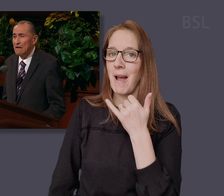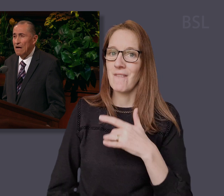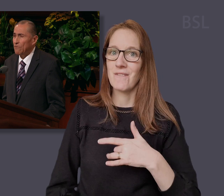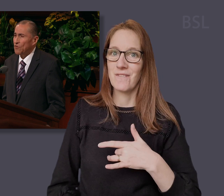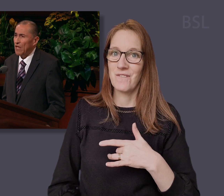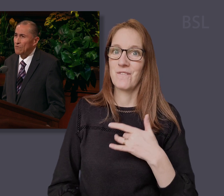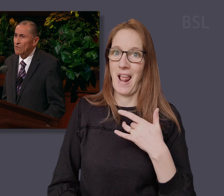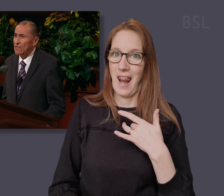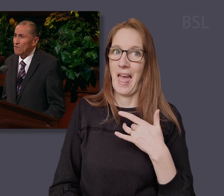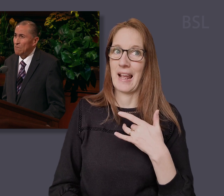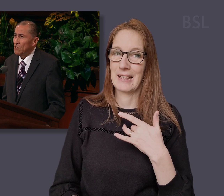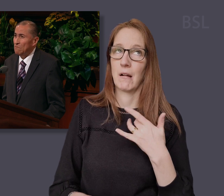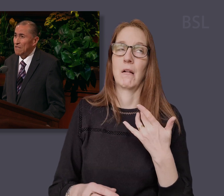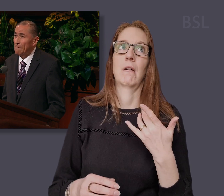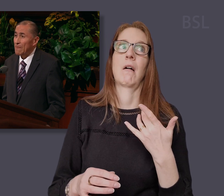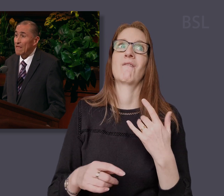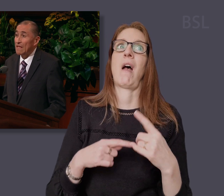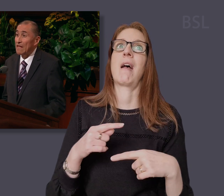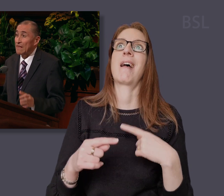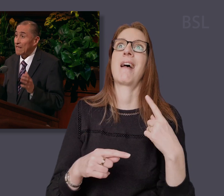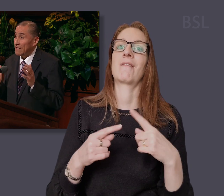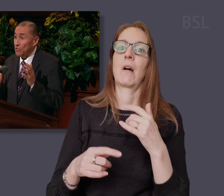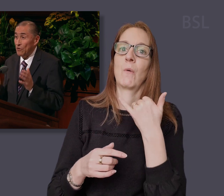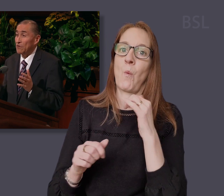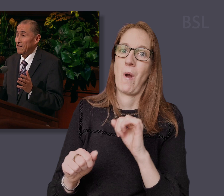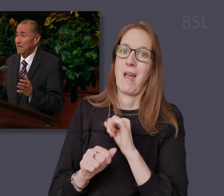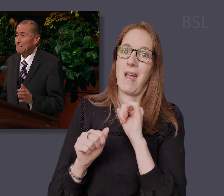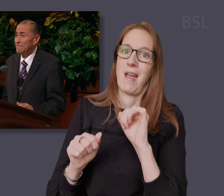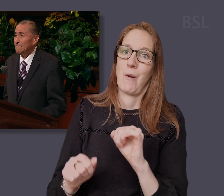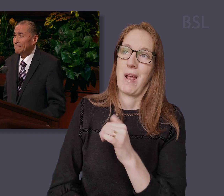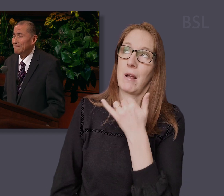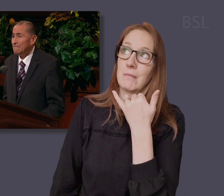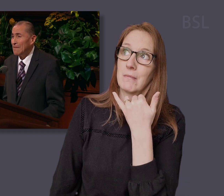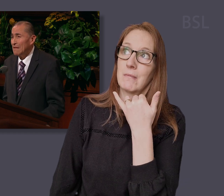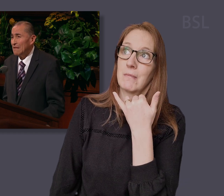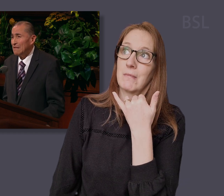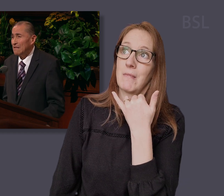a few seconds that seemed to me like an eternity.